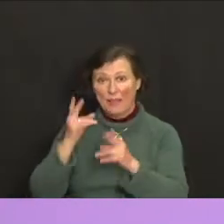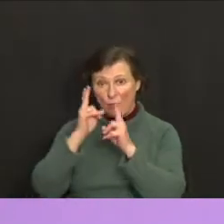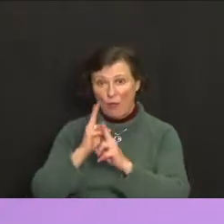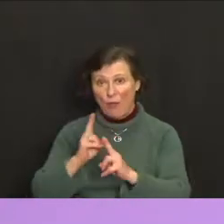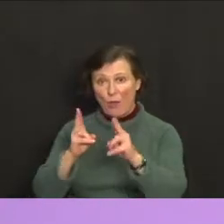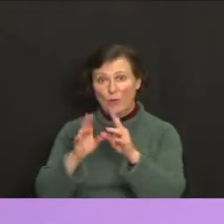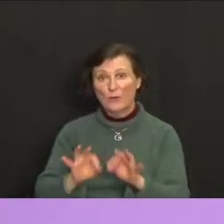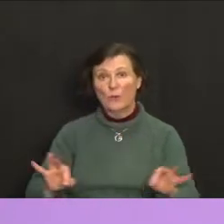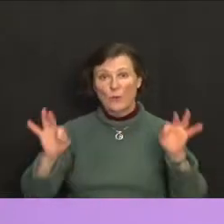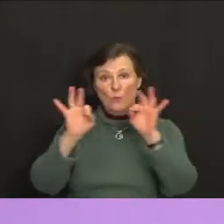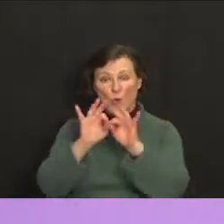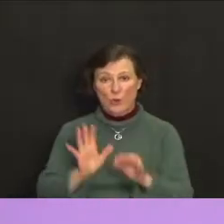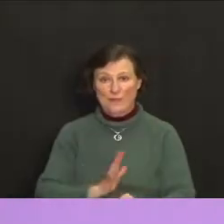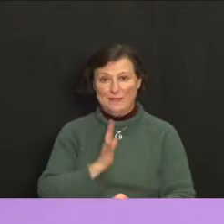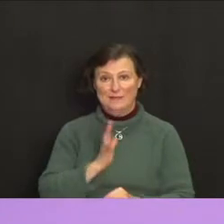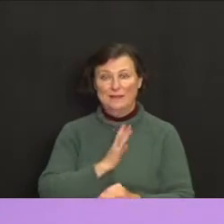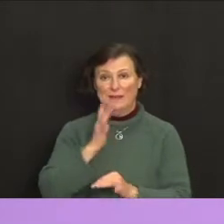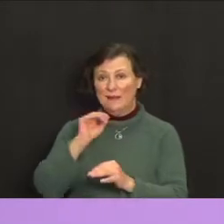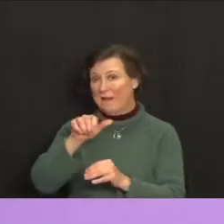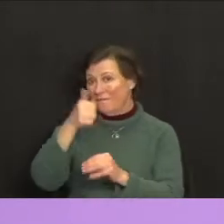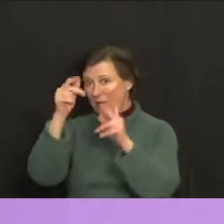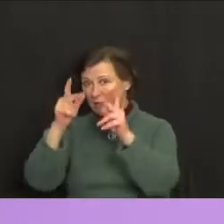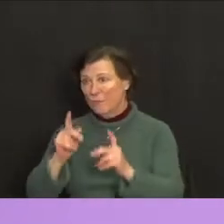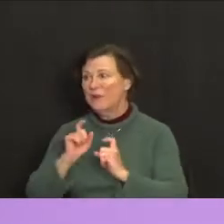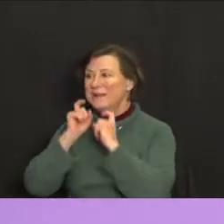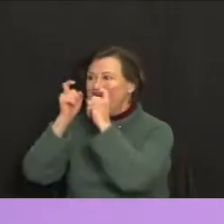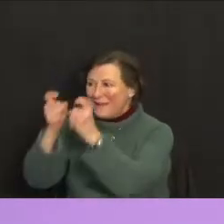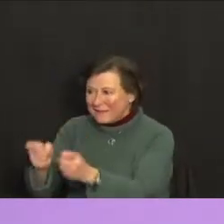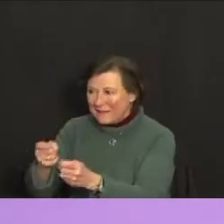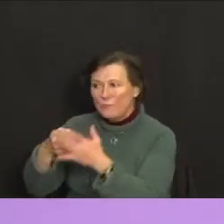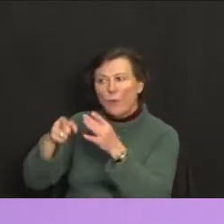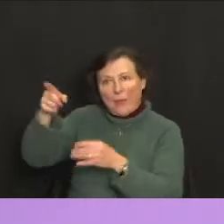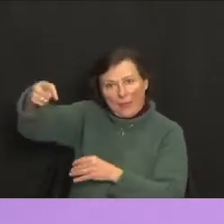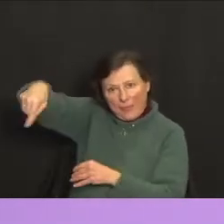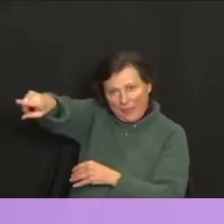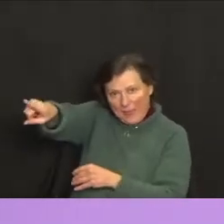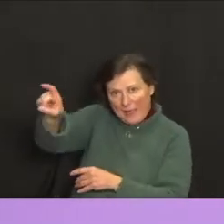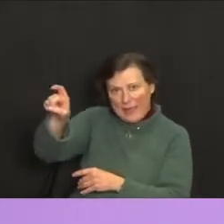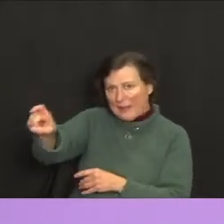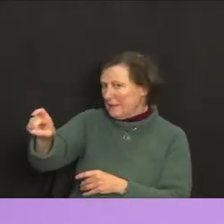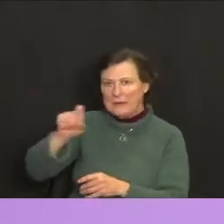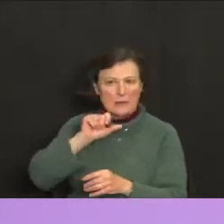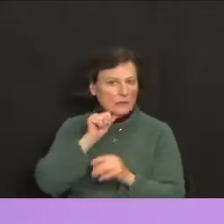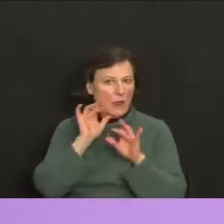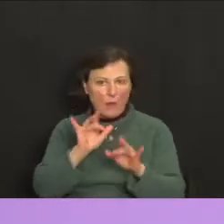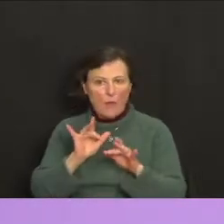is to give them the compassion they need, not the compassion you want.